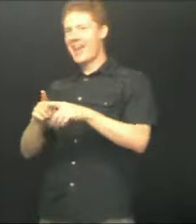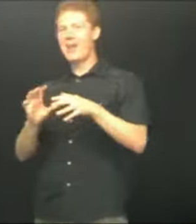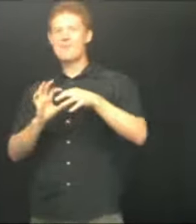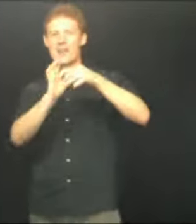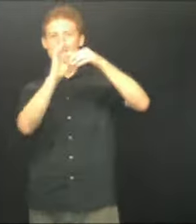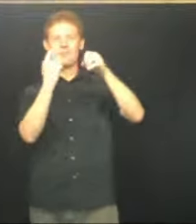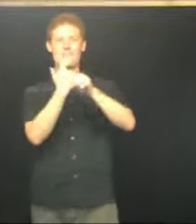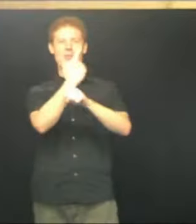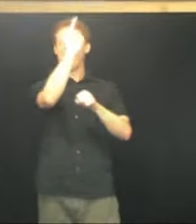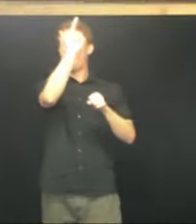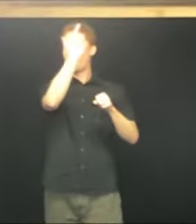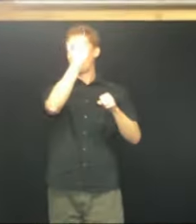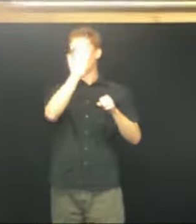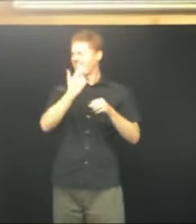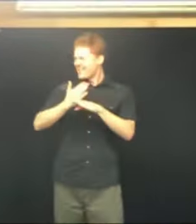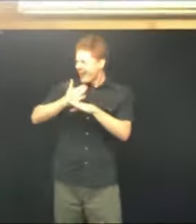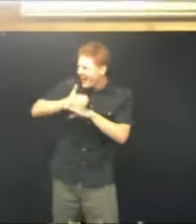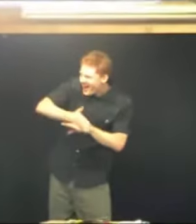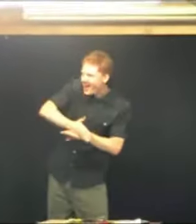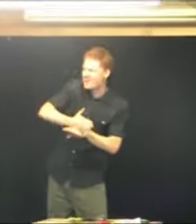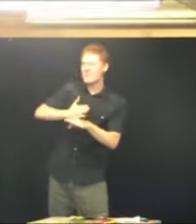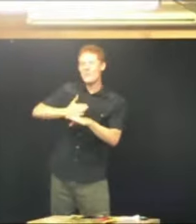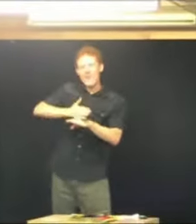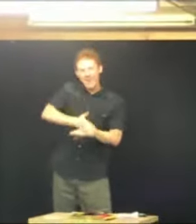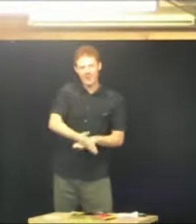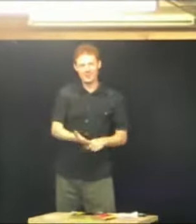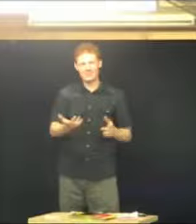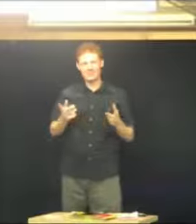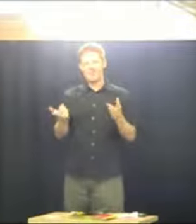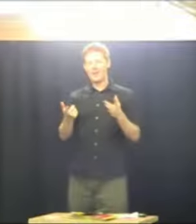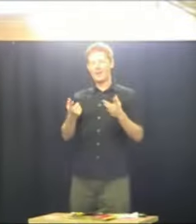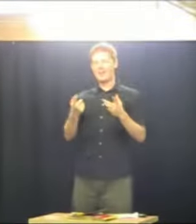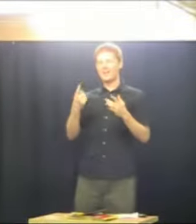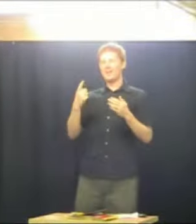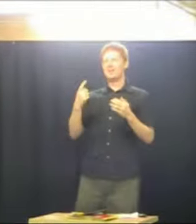It is the same with our relationship with God it is lots of hard work